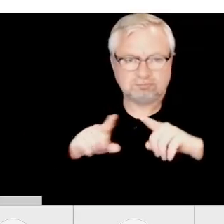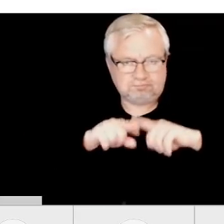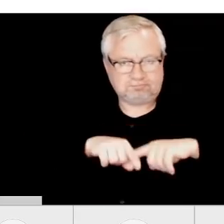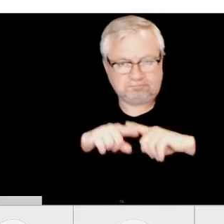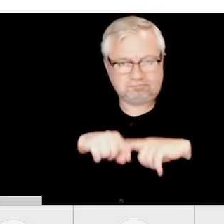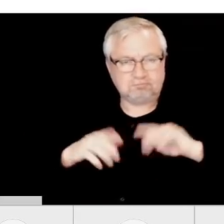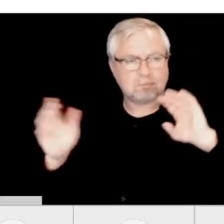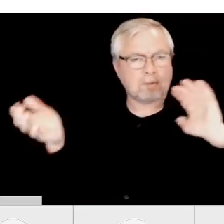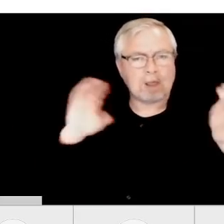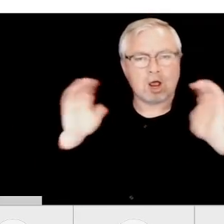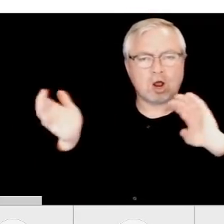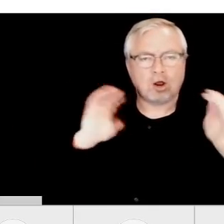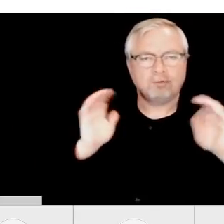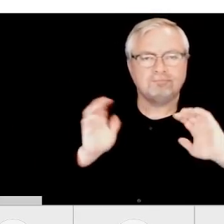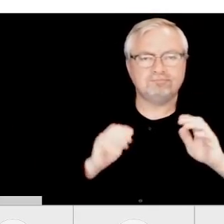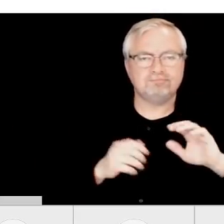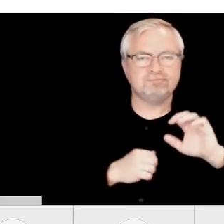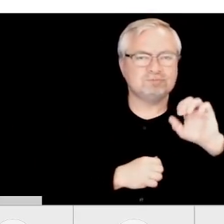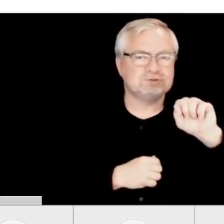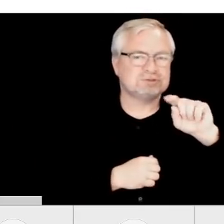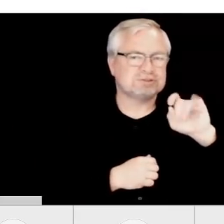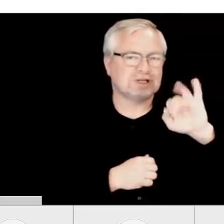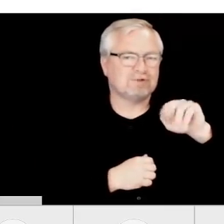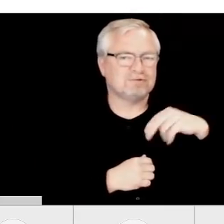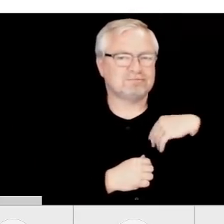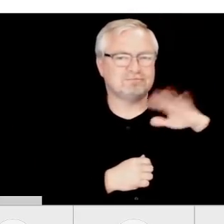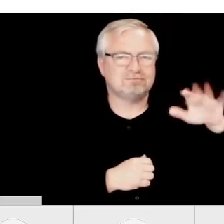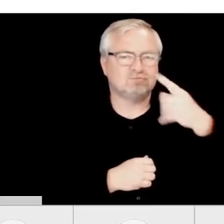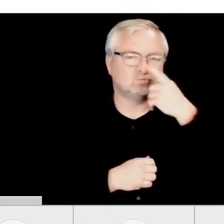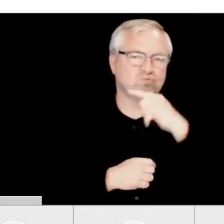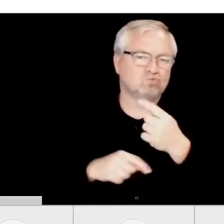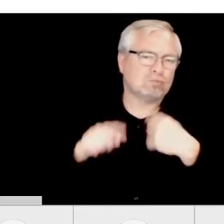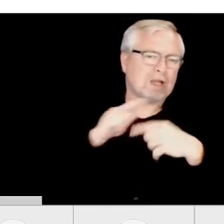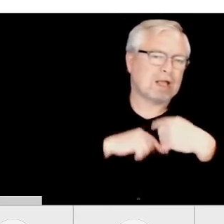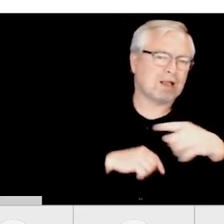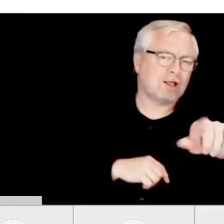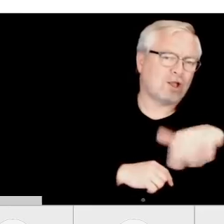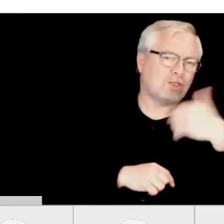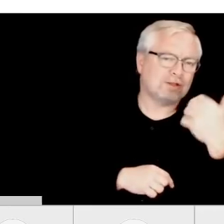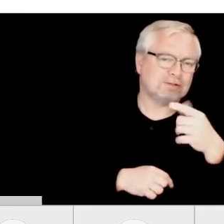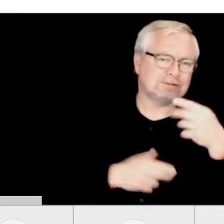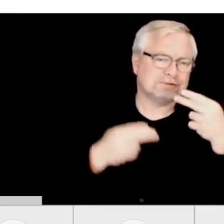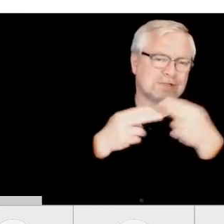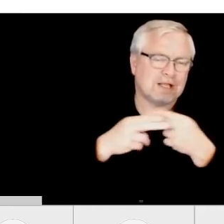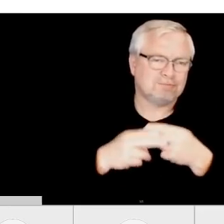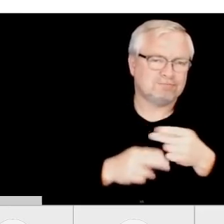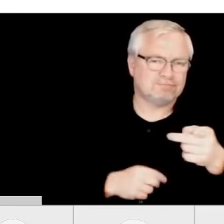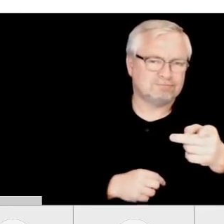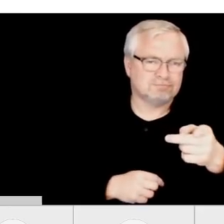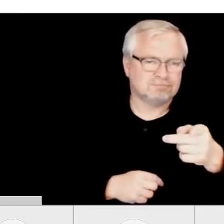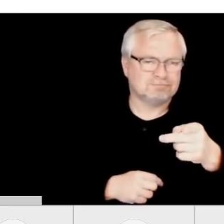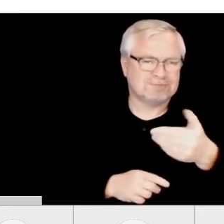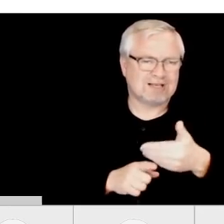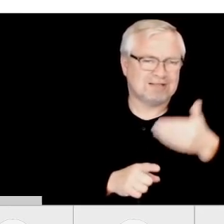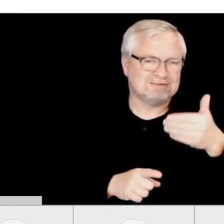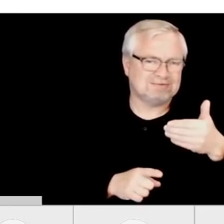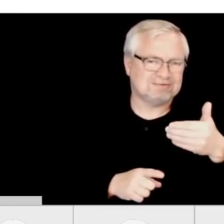Stefan, maybe going to the unmitigated is -- so just a previous slide there.